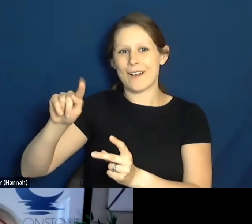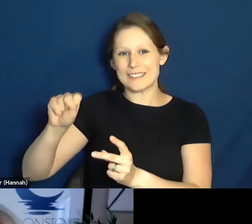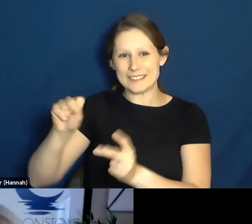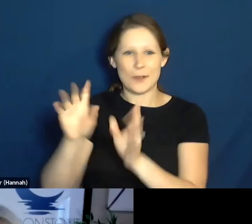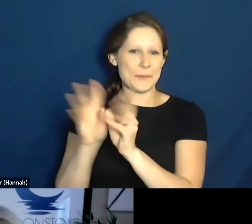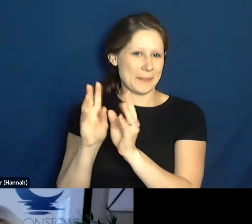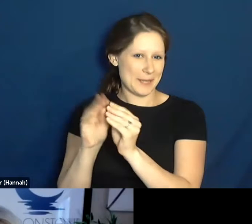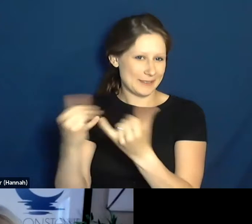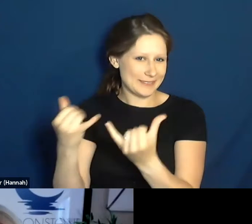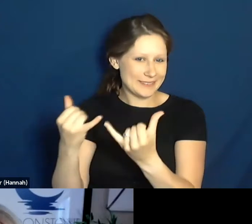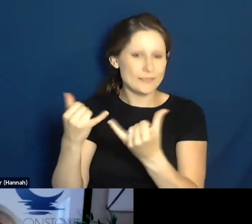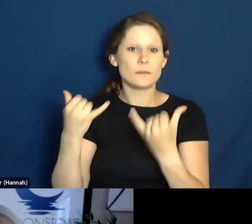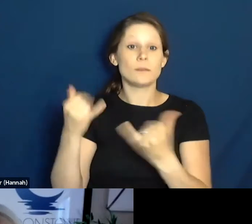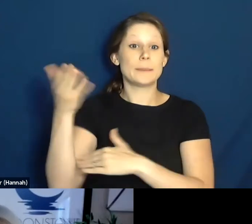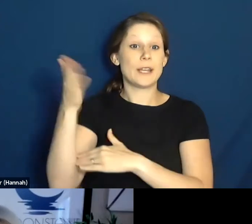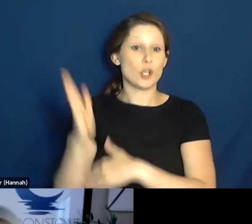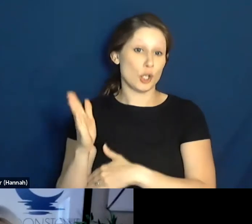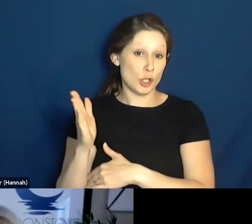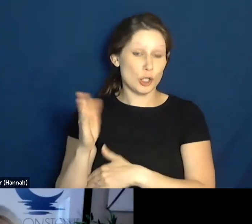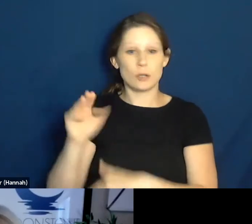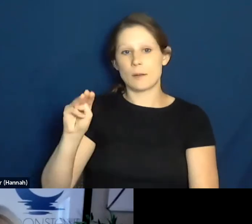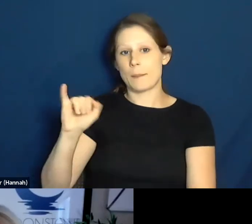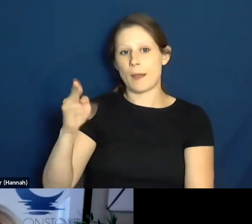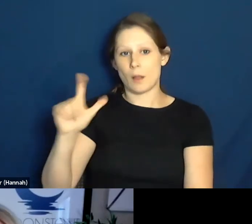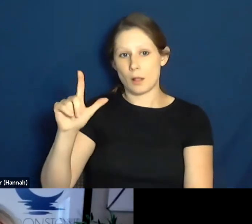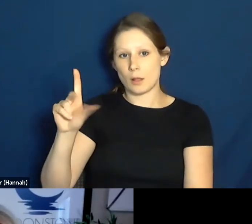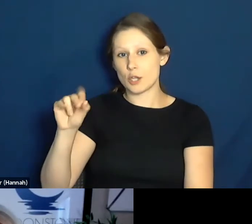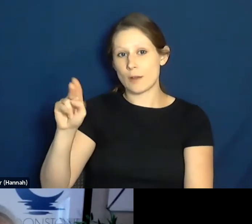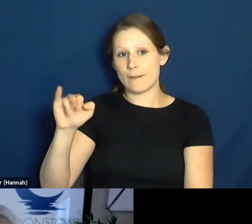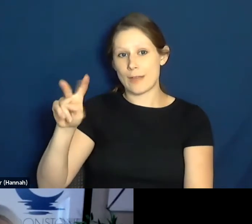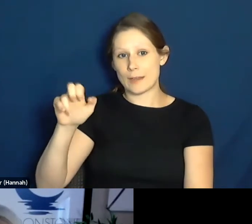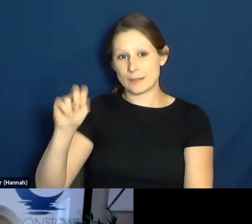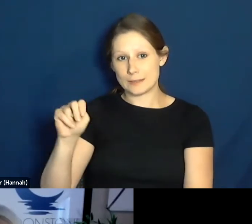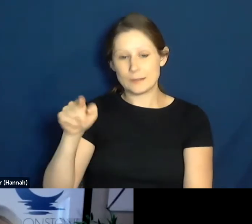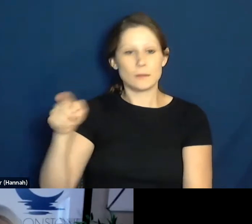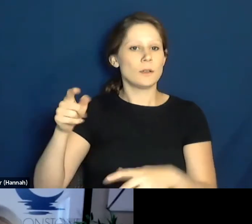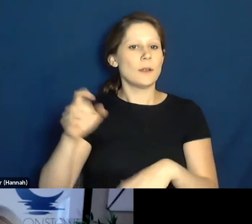our guest speaker is Michael Donovan, the executive director of the Missouri Arts Council,